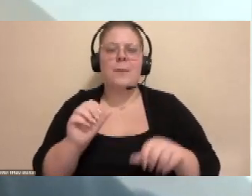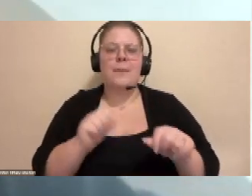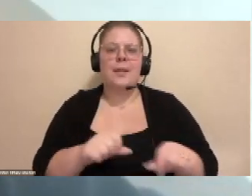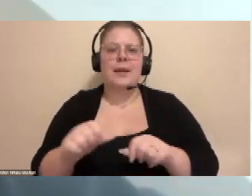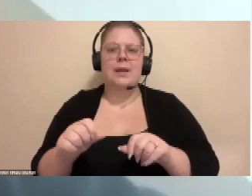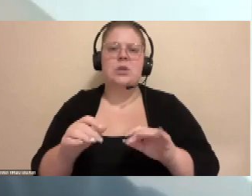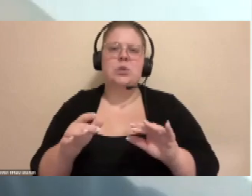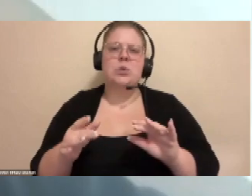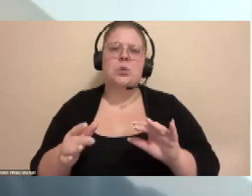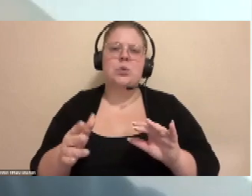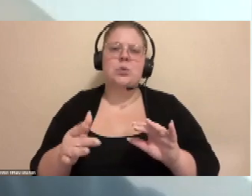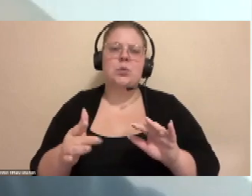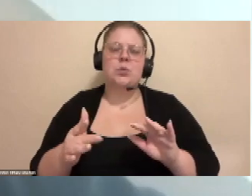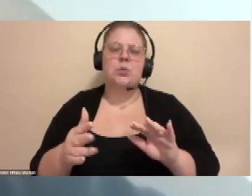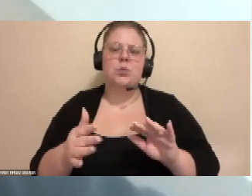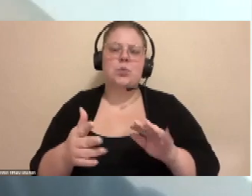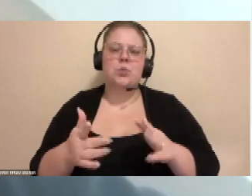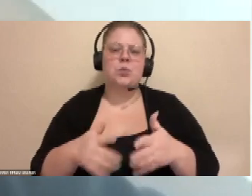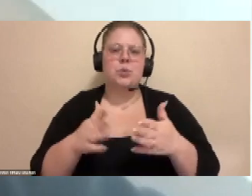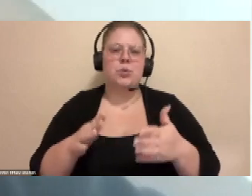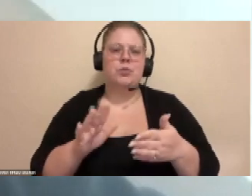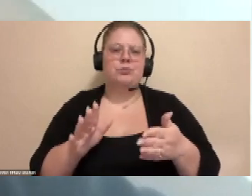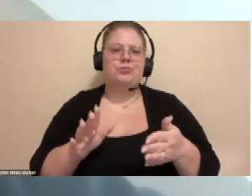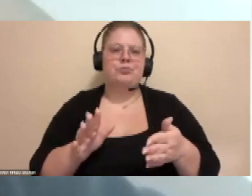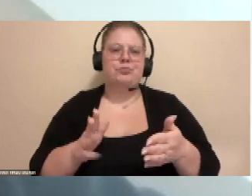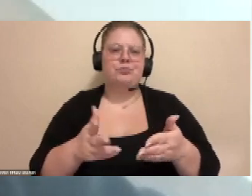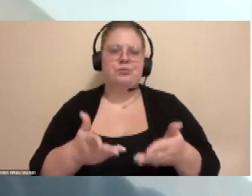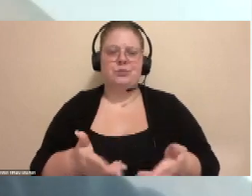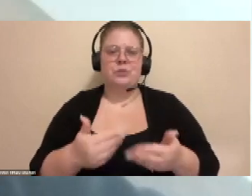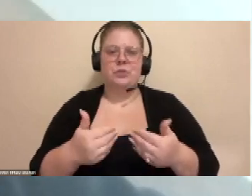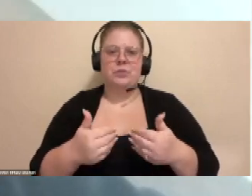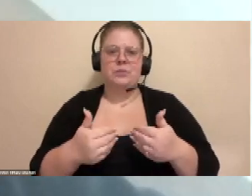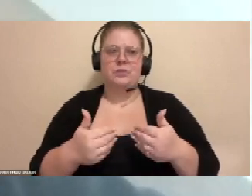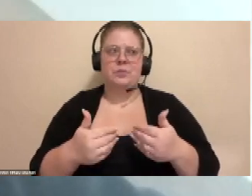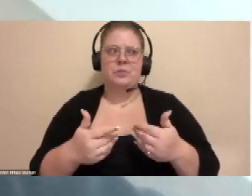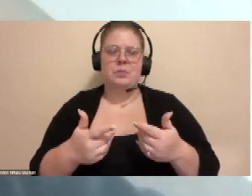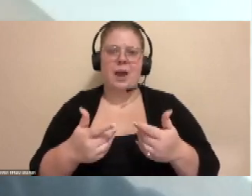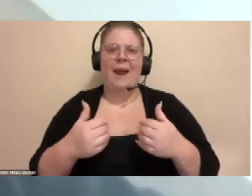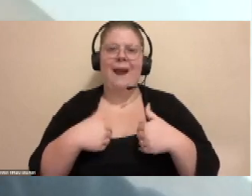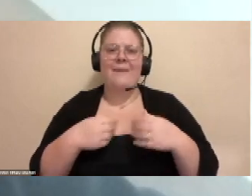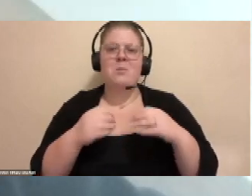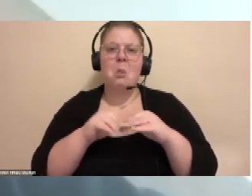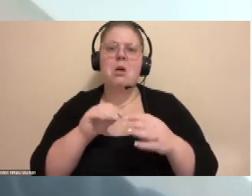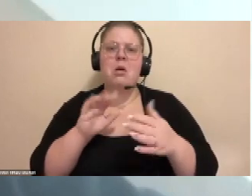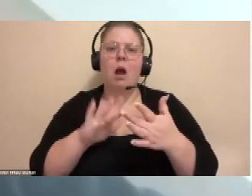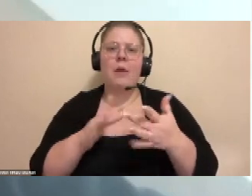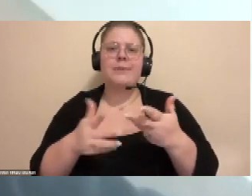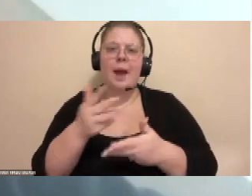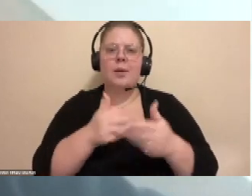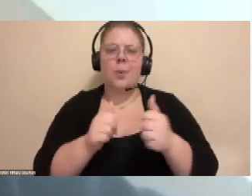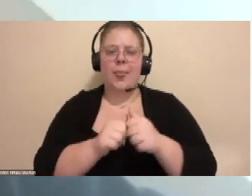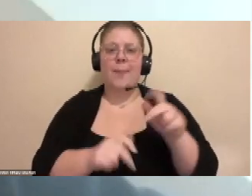people who can support them to leave nursing homes and other institutions.